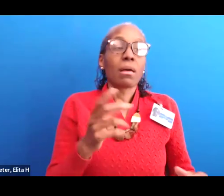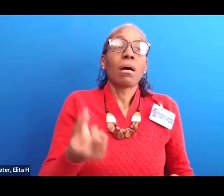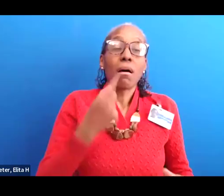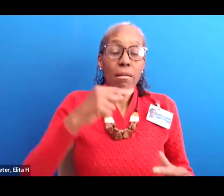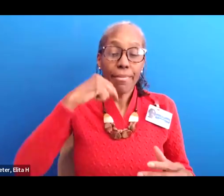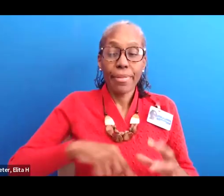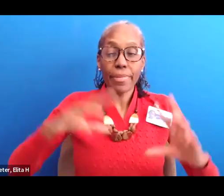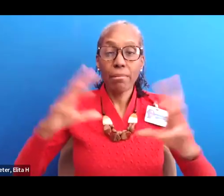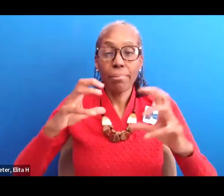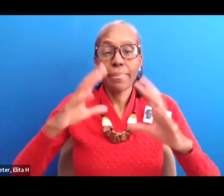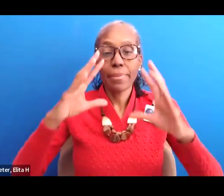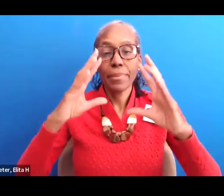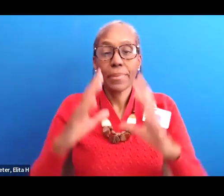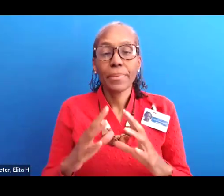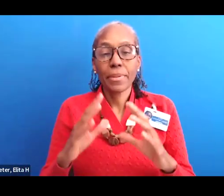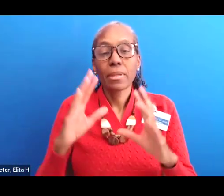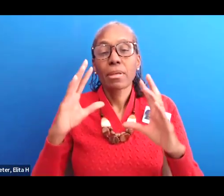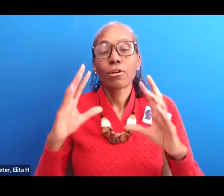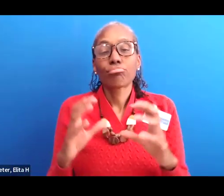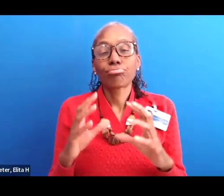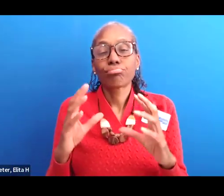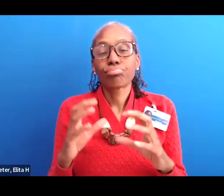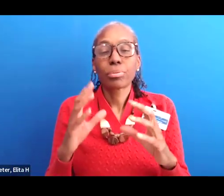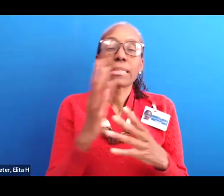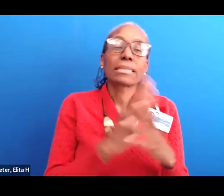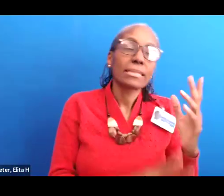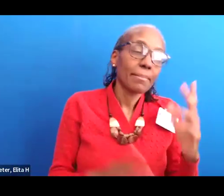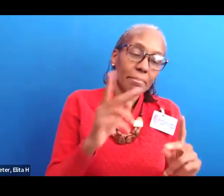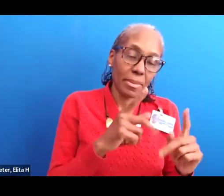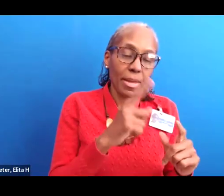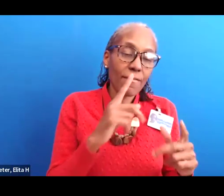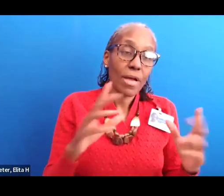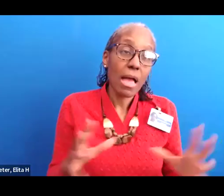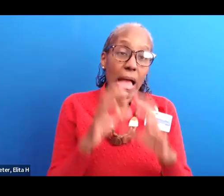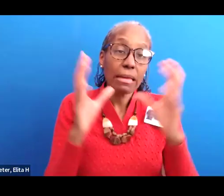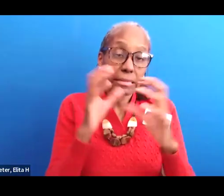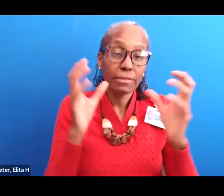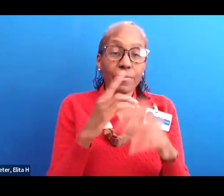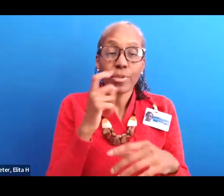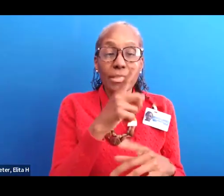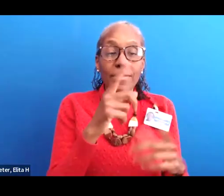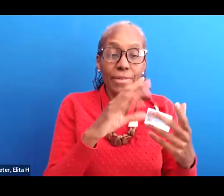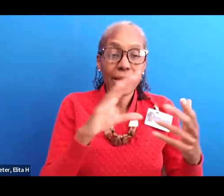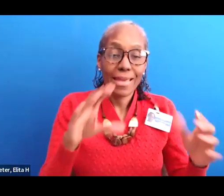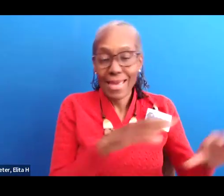Some people just have an overactive bladder from age or they have nothing wrong with them except they have an overactive bladder,